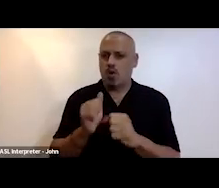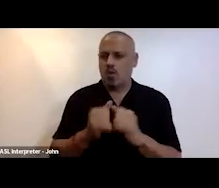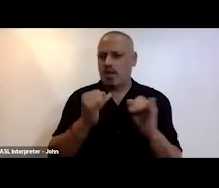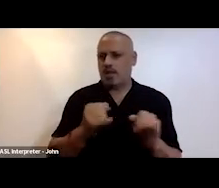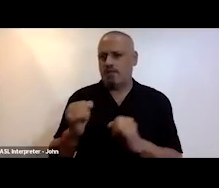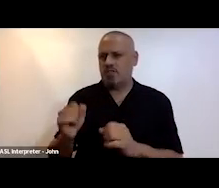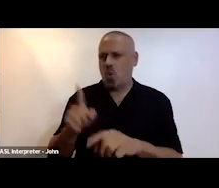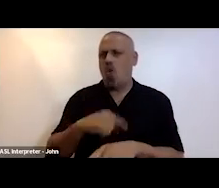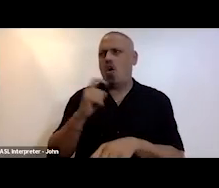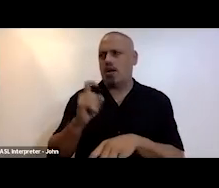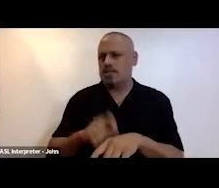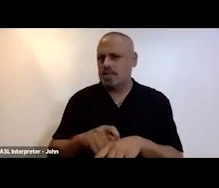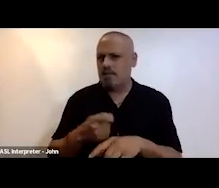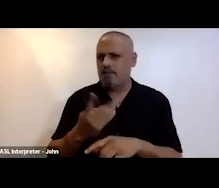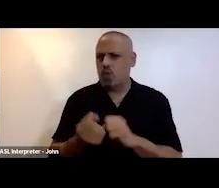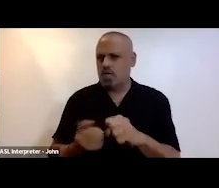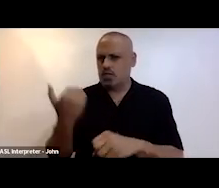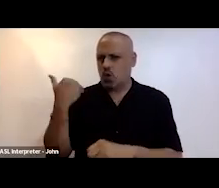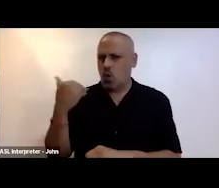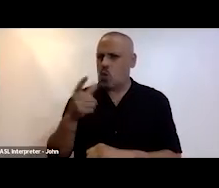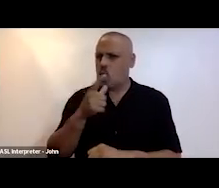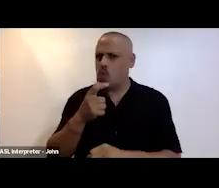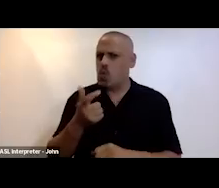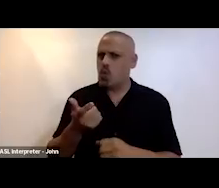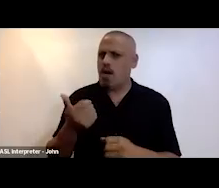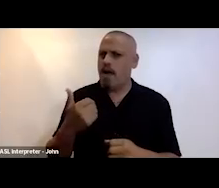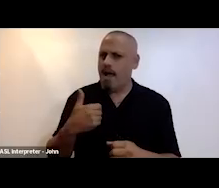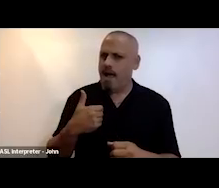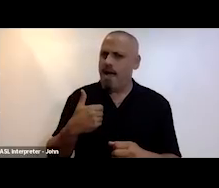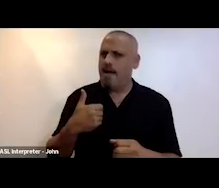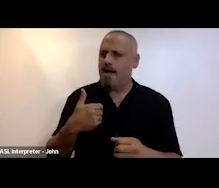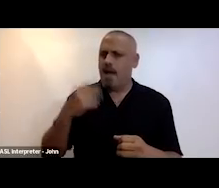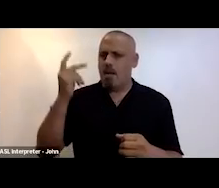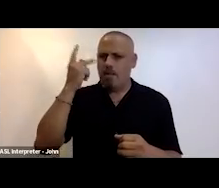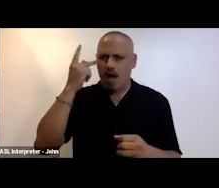for a very long time a number of years ago who had these paranoid believes,